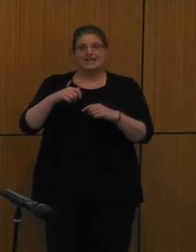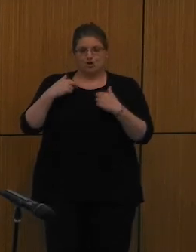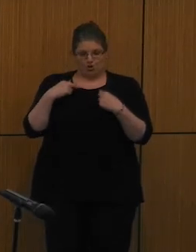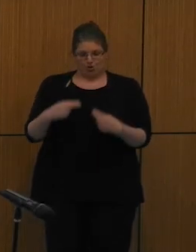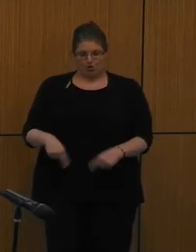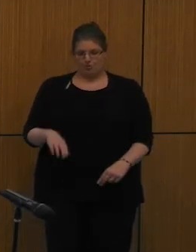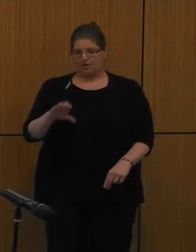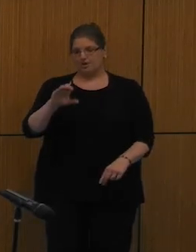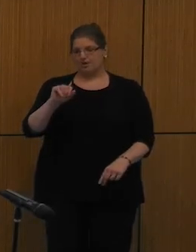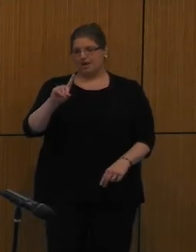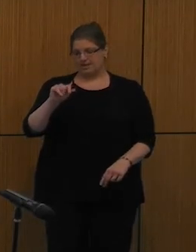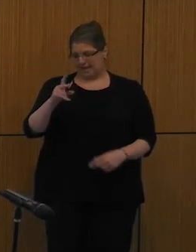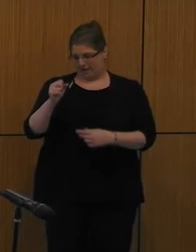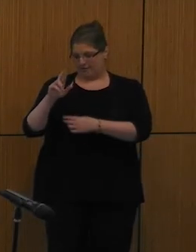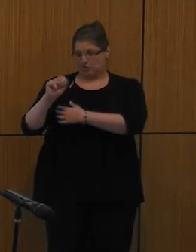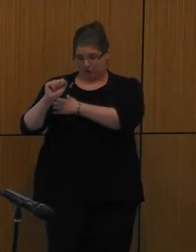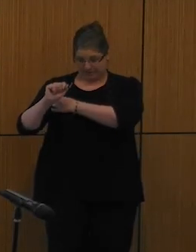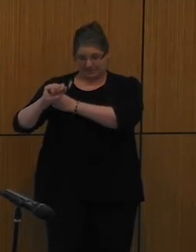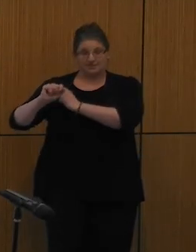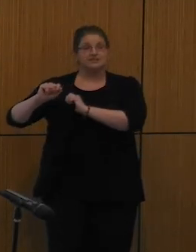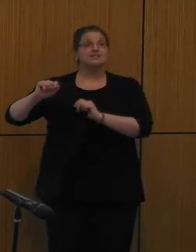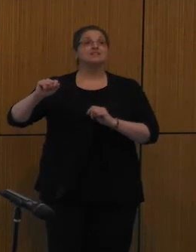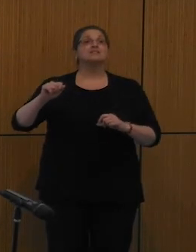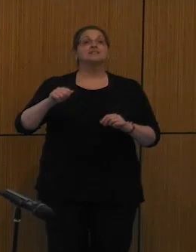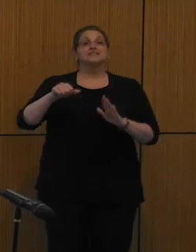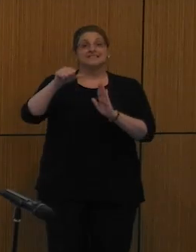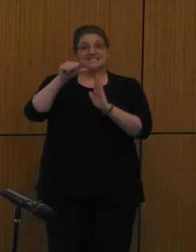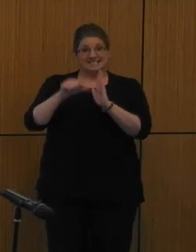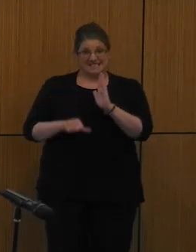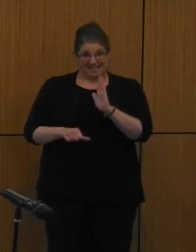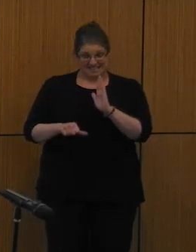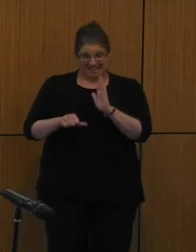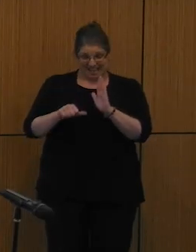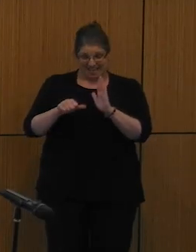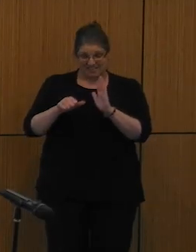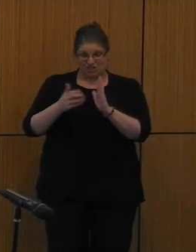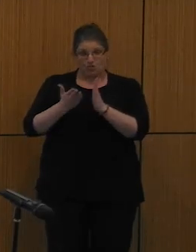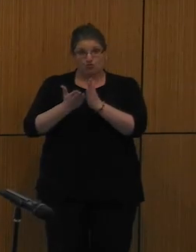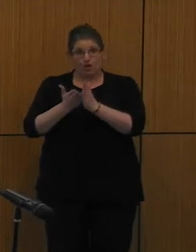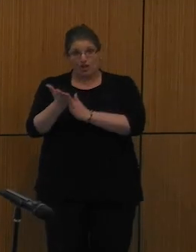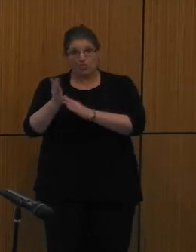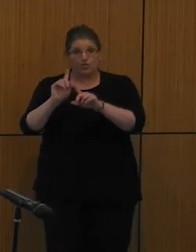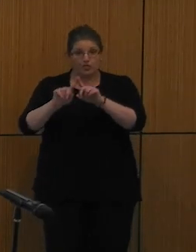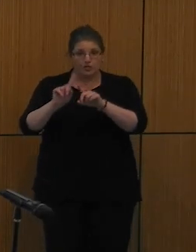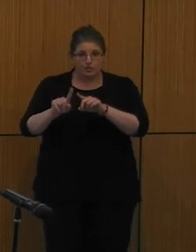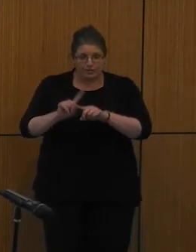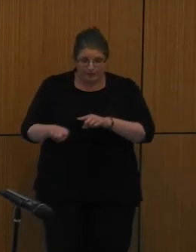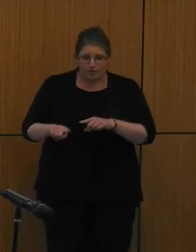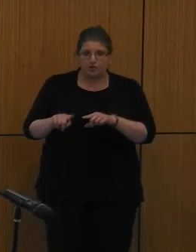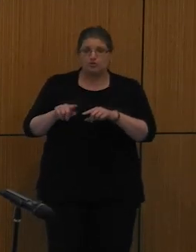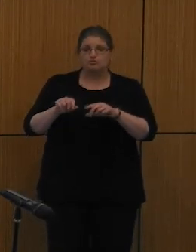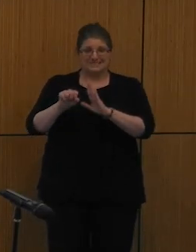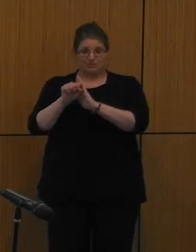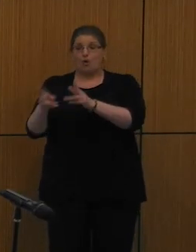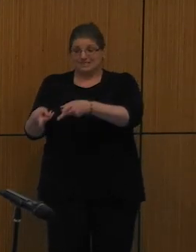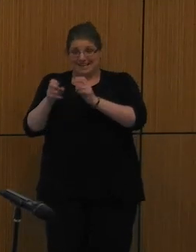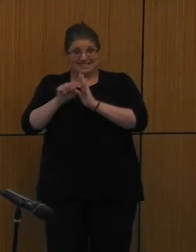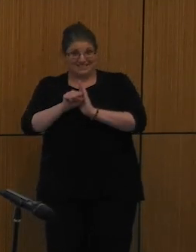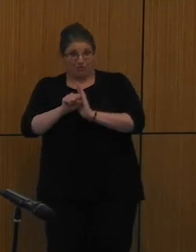and run it through, run our samples through, a few different steps. So first up again is anatomical dissection.